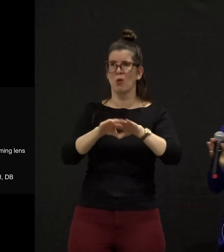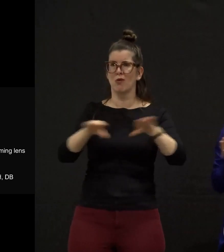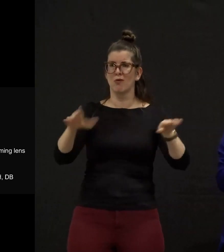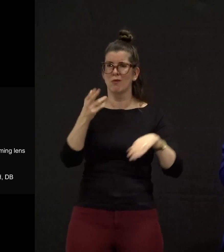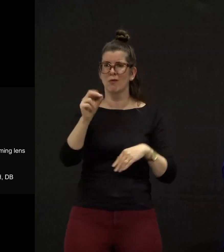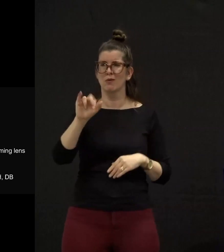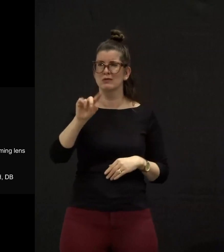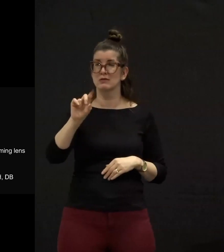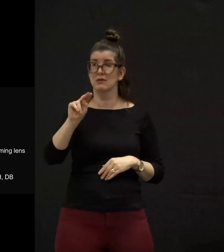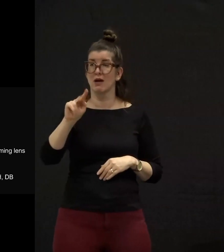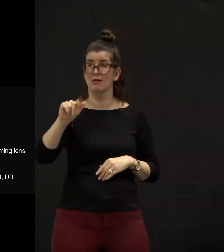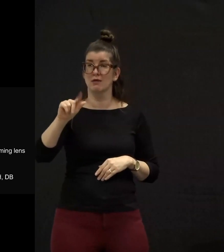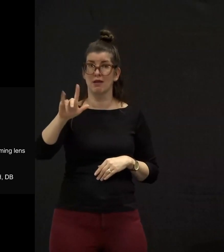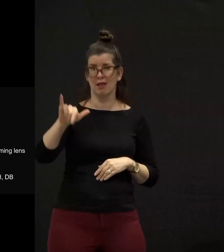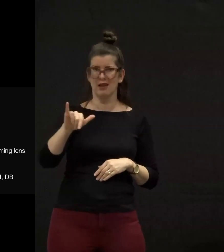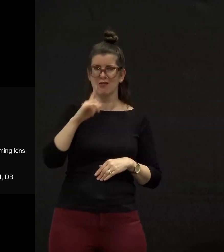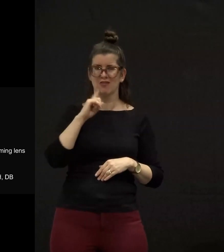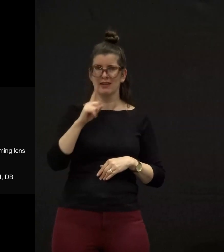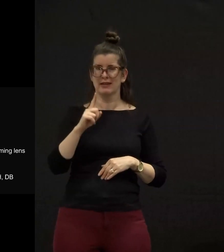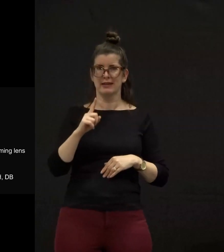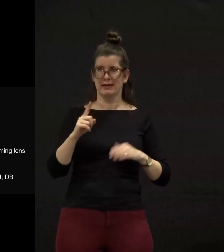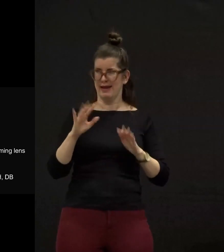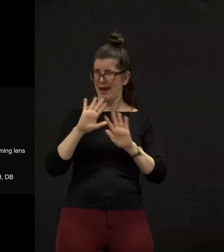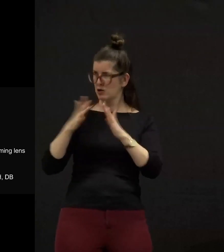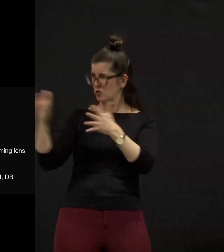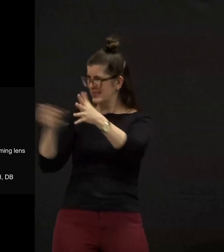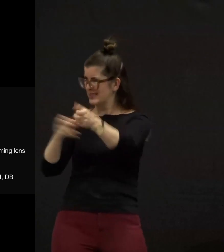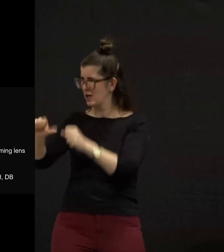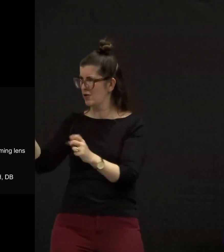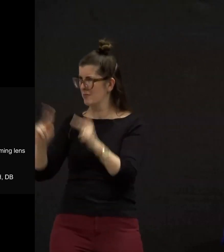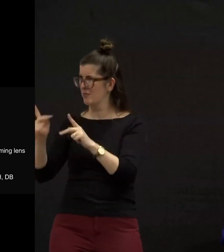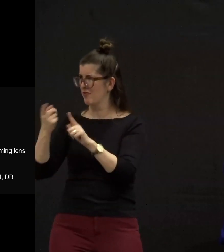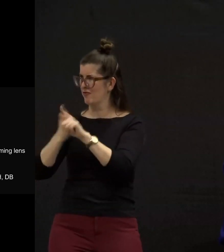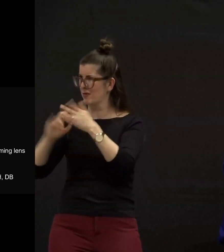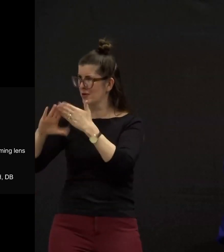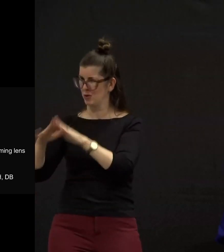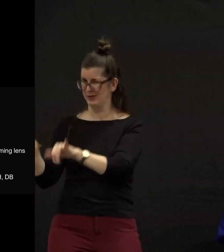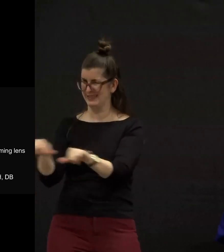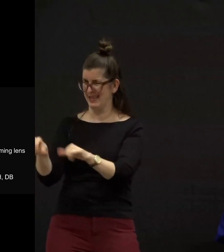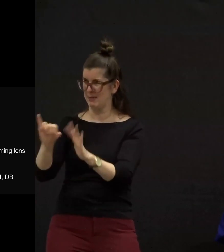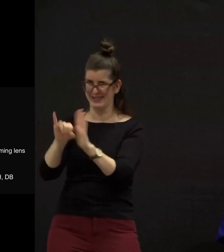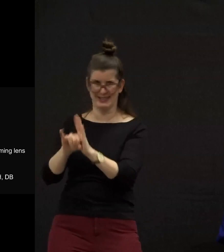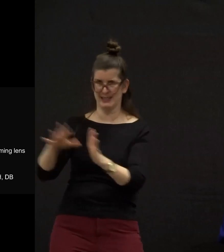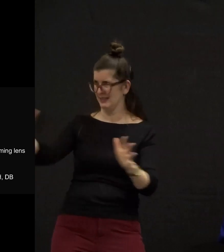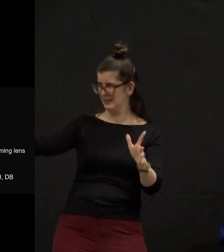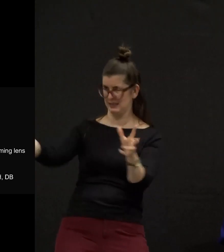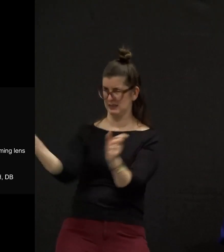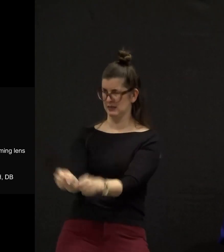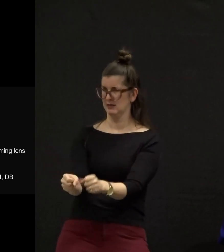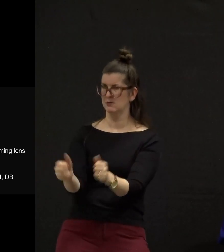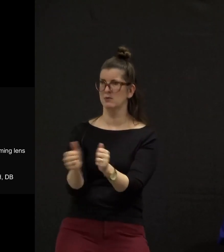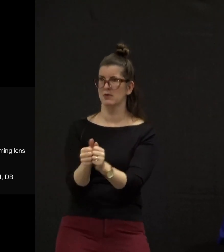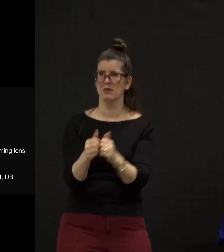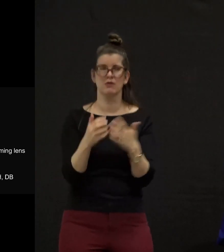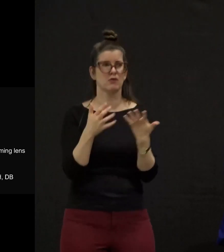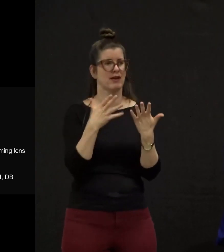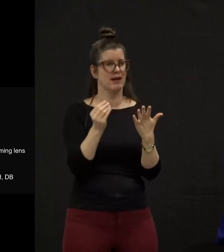sort of adjacent to their child. And yes, always emphasizing the importance of connecting socially with others,